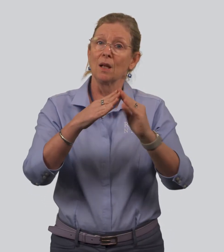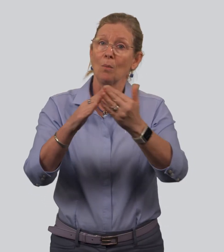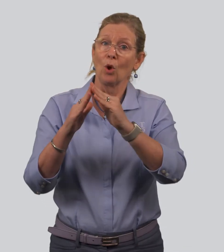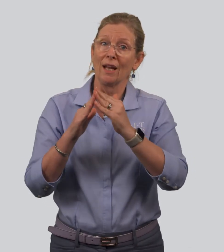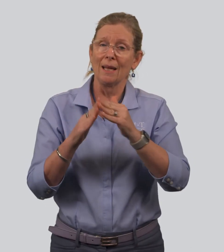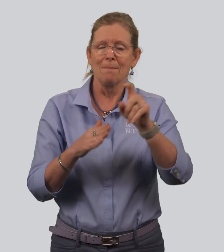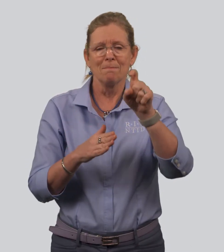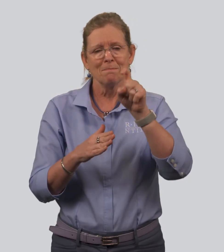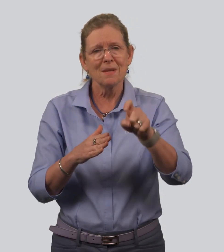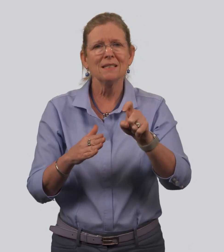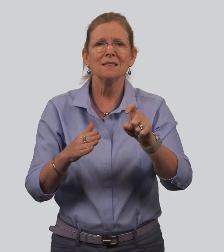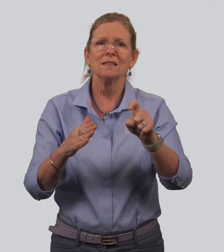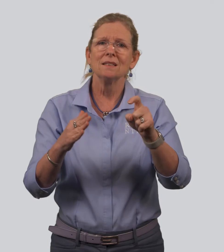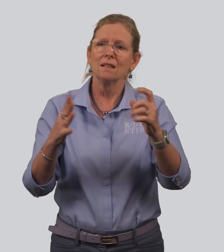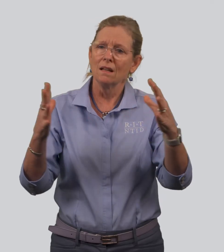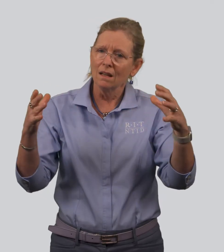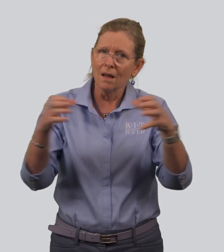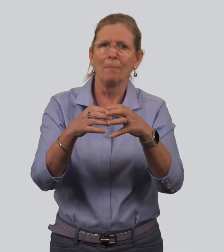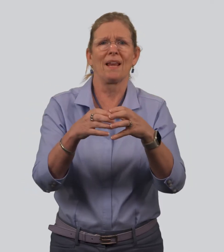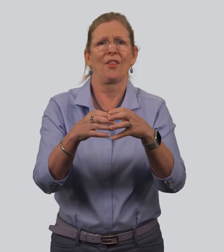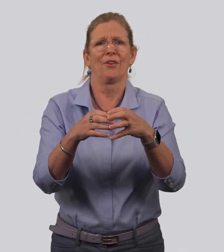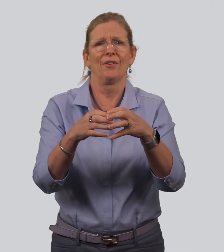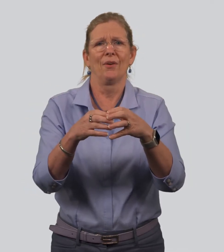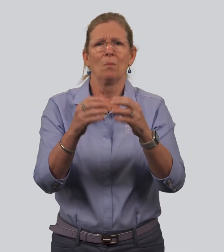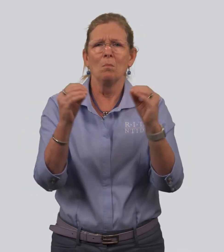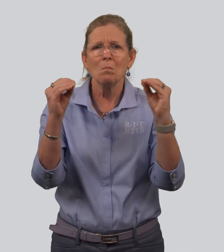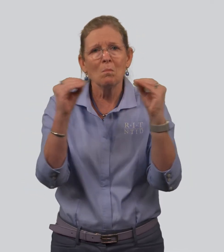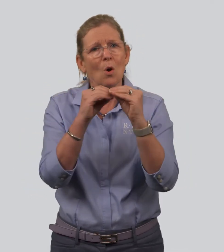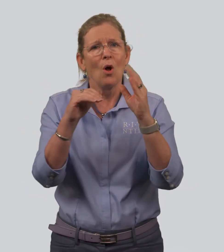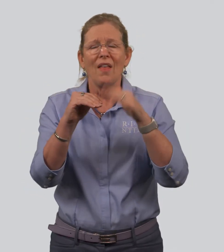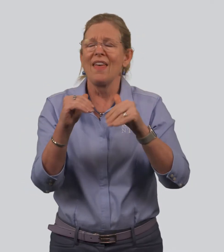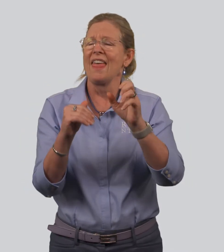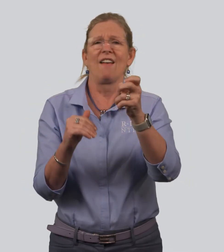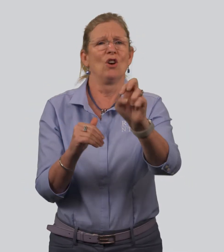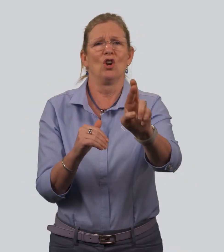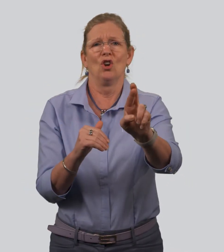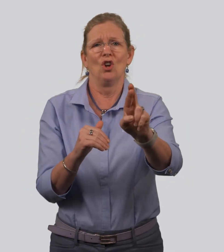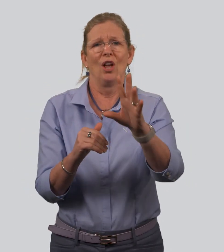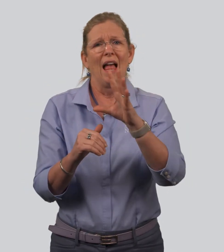Our campus community must come together more than ever